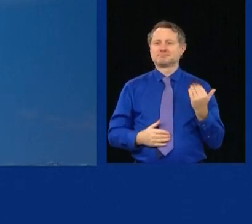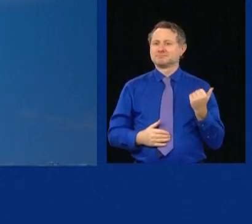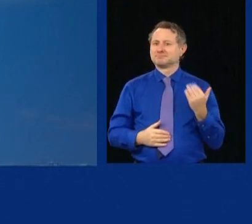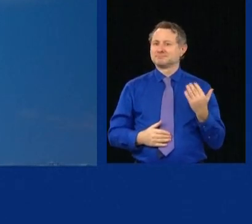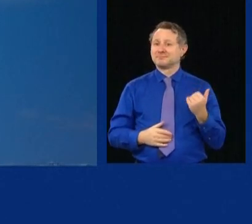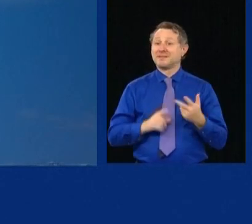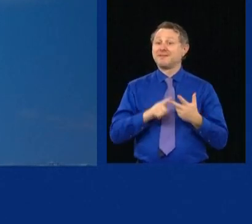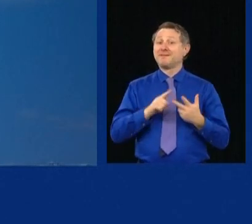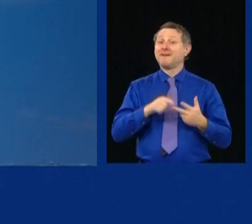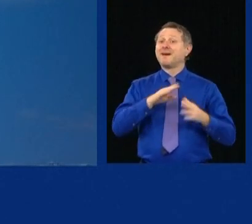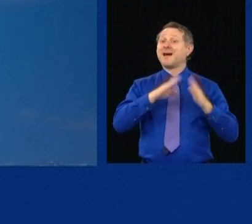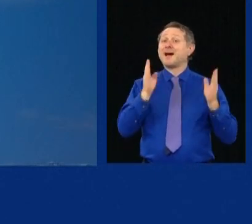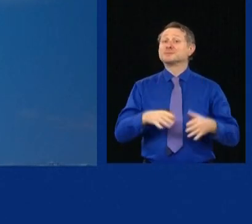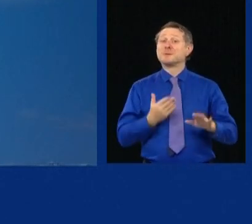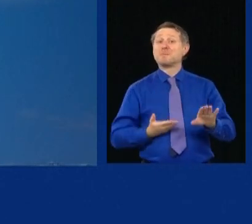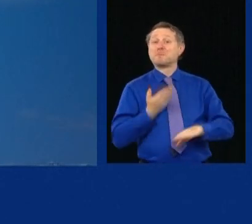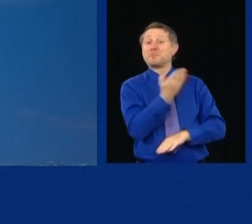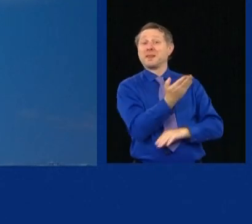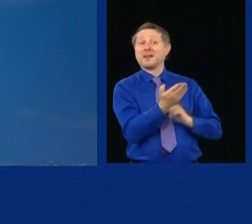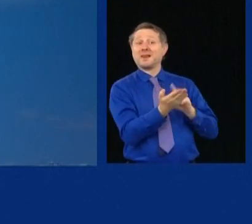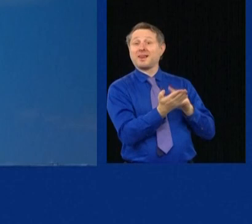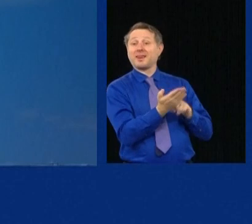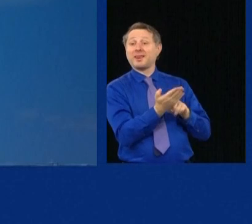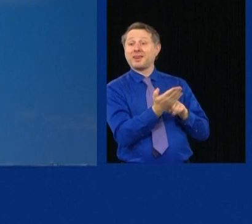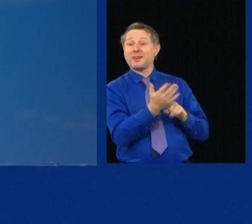CHARGE, GOVERNORS ARE IN CHARGE,